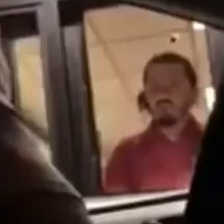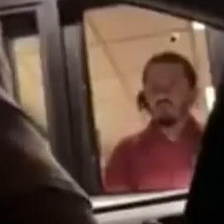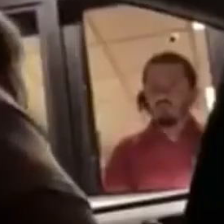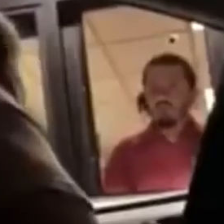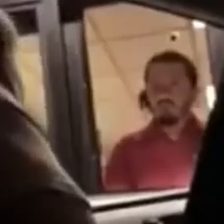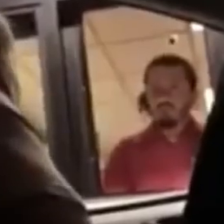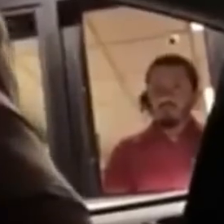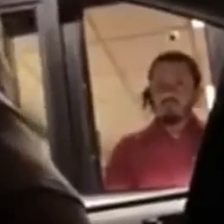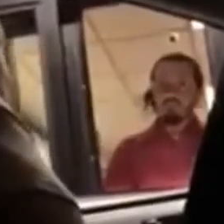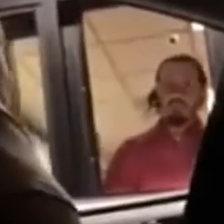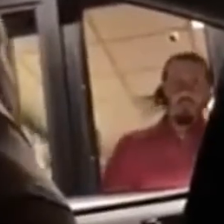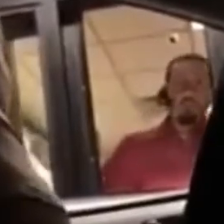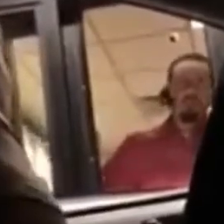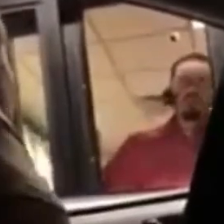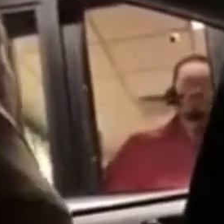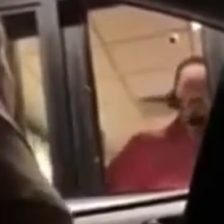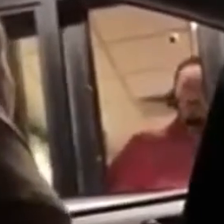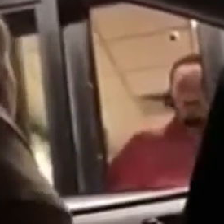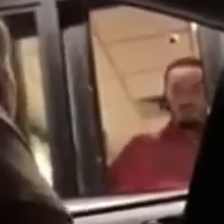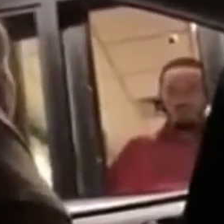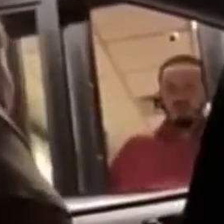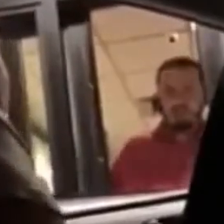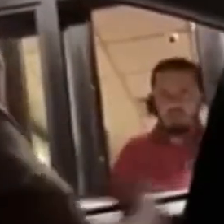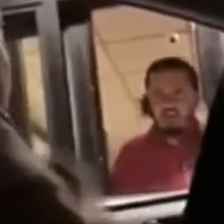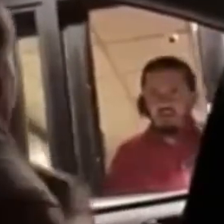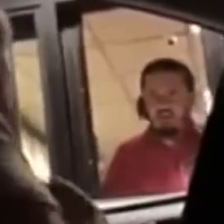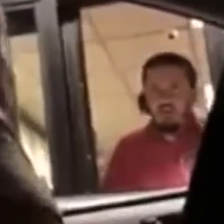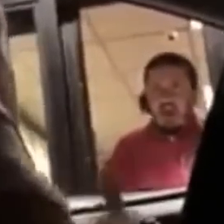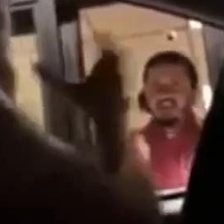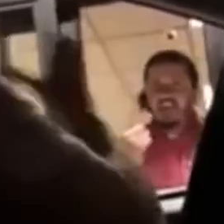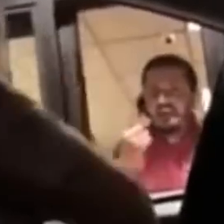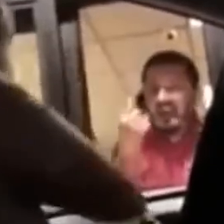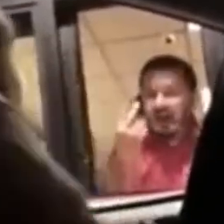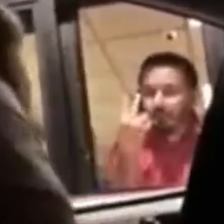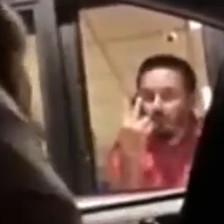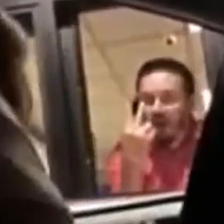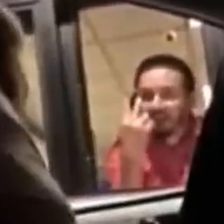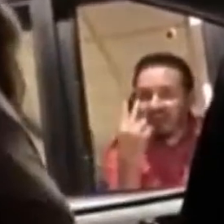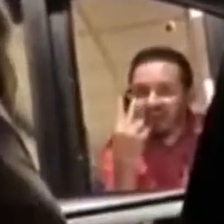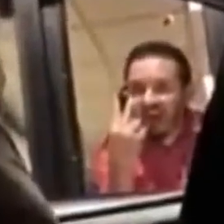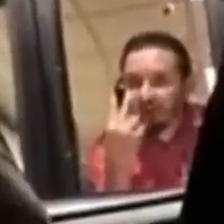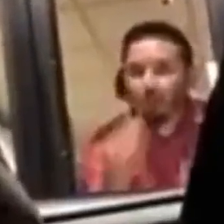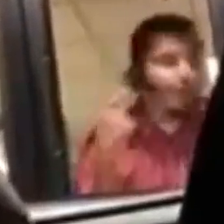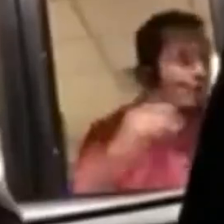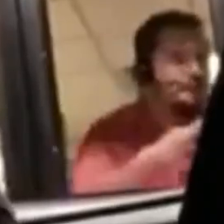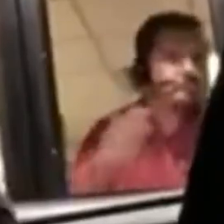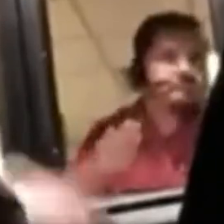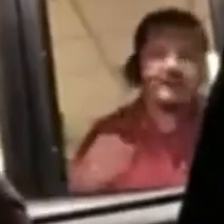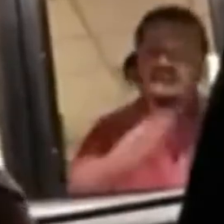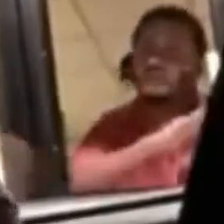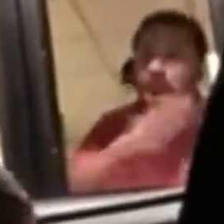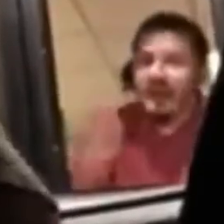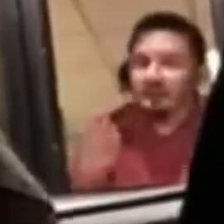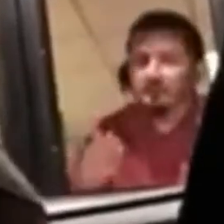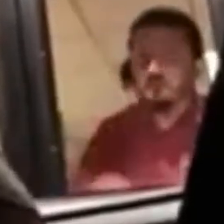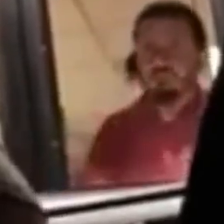(INFORMACIÓN EN PANTALLA) ESTA MUJER DE 39 AÑOS COMENTÓ QUE EL ALTERCADO COMENZÓ CUANDO